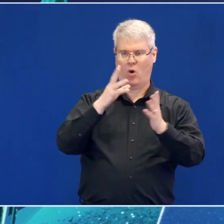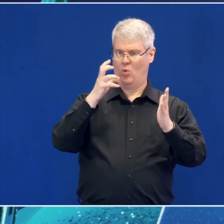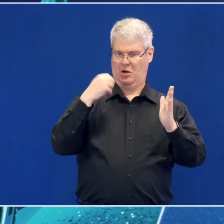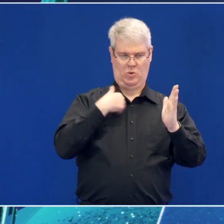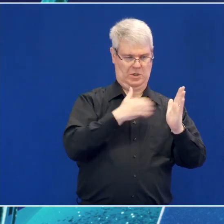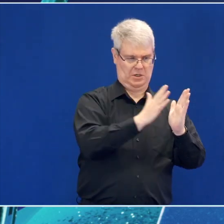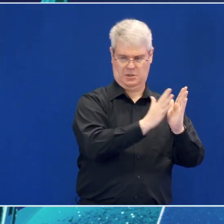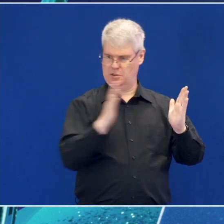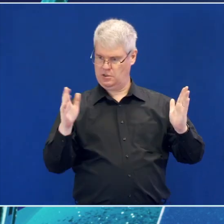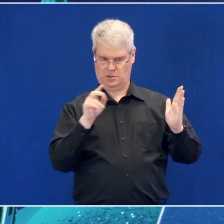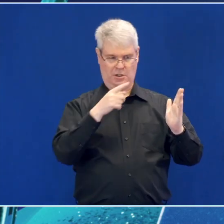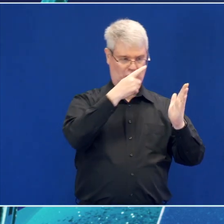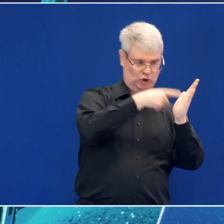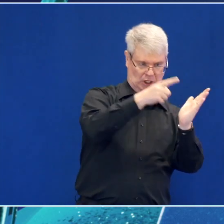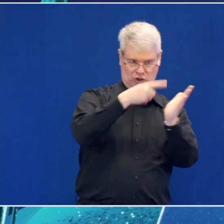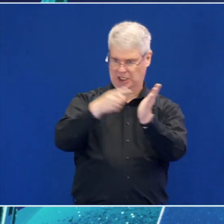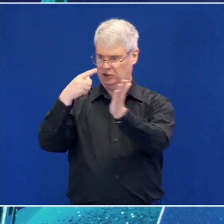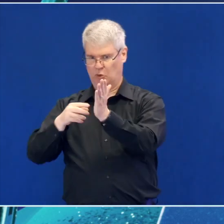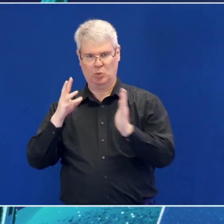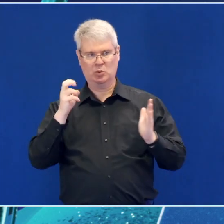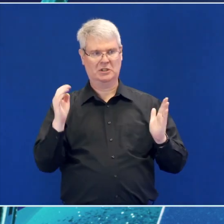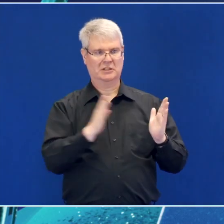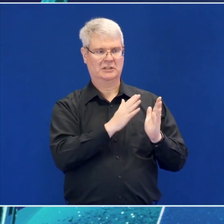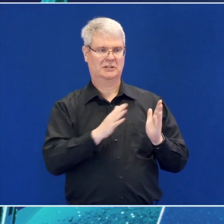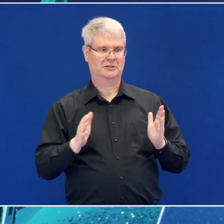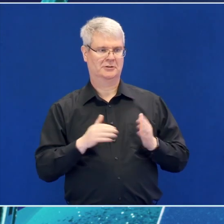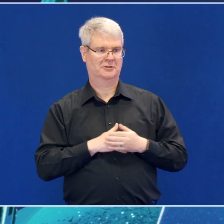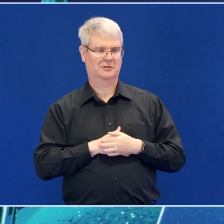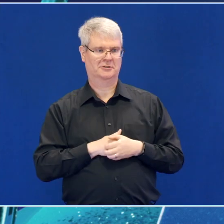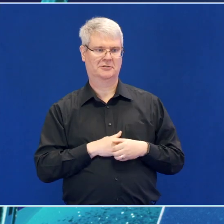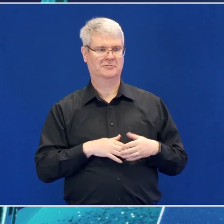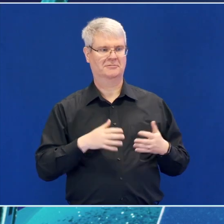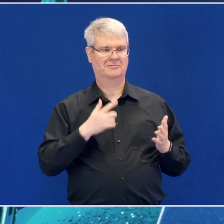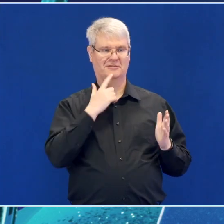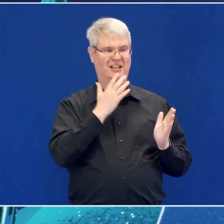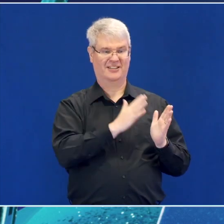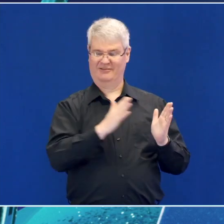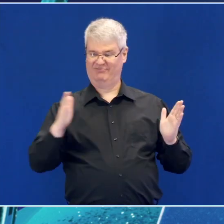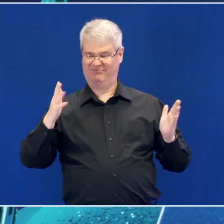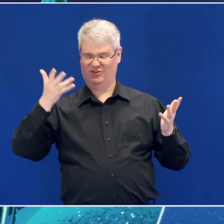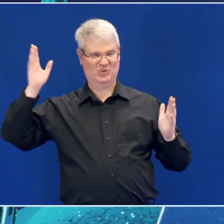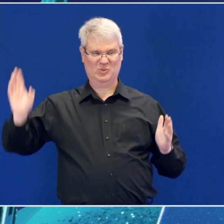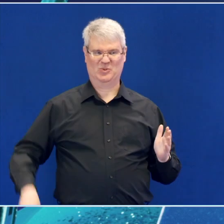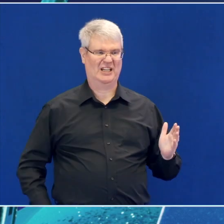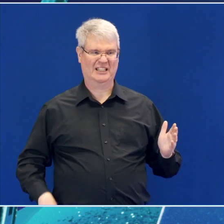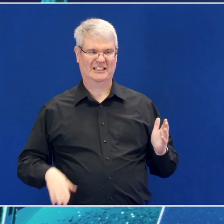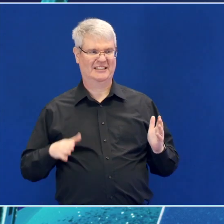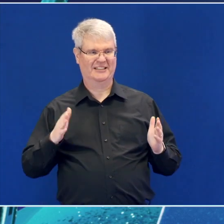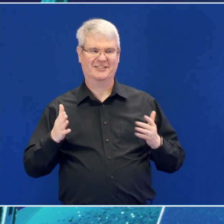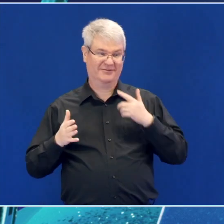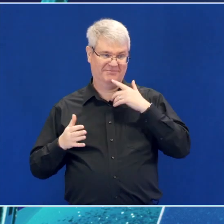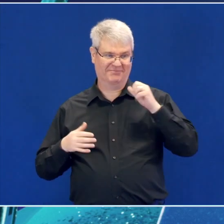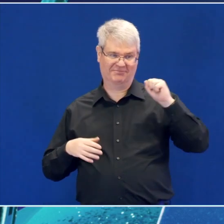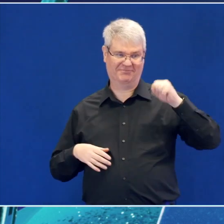Well, I think the PR is too late, right? As I've always said is we need to shift it as far left